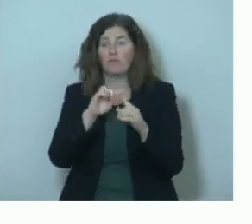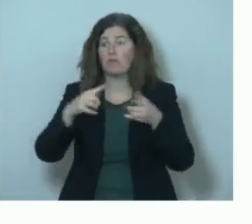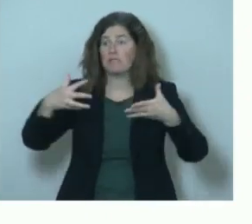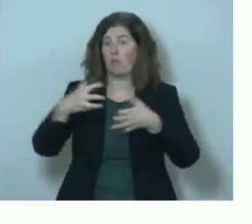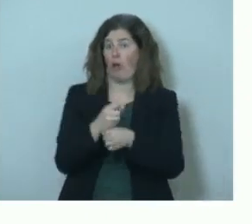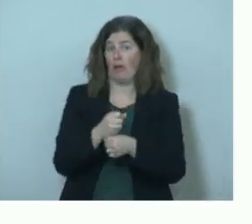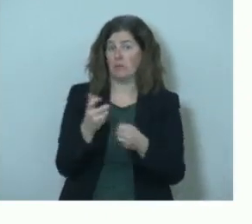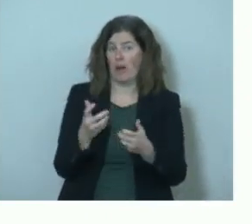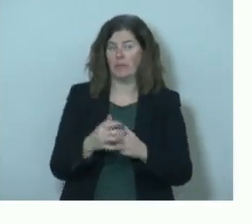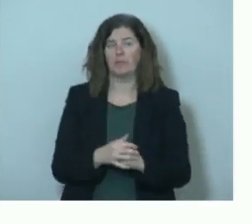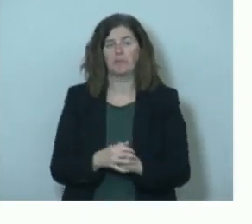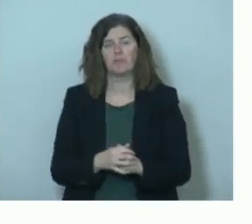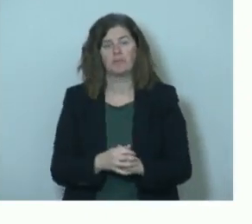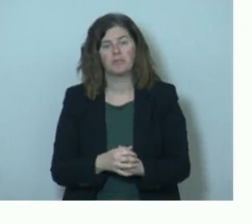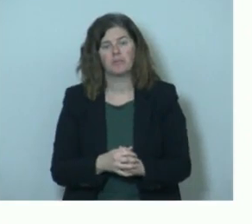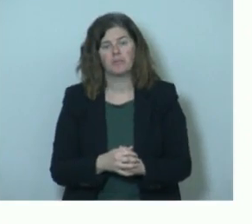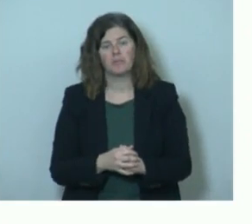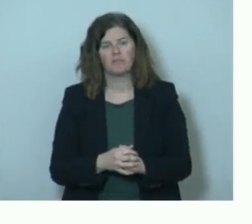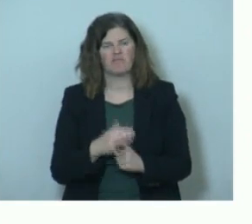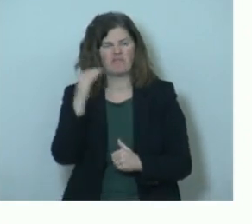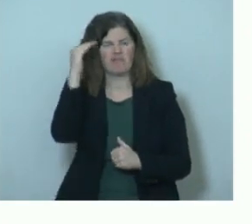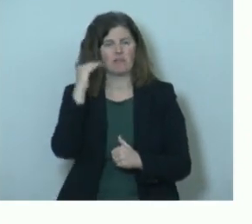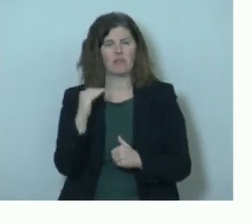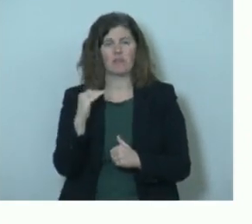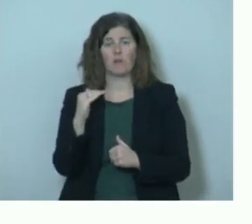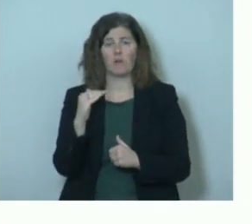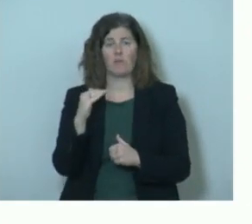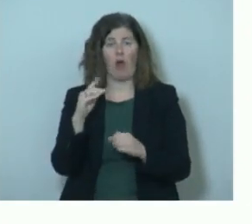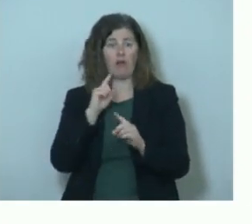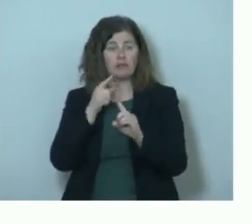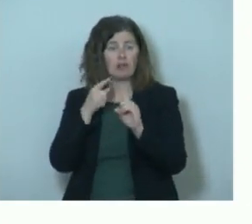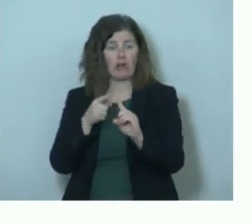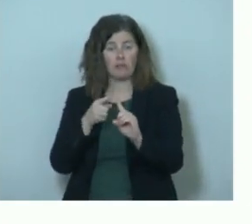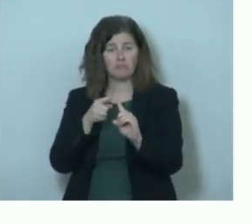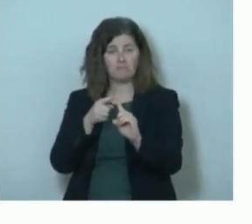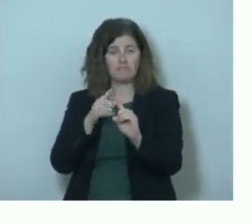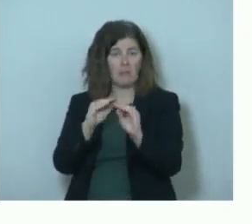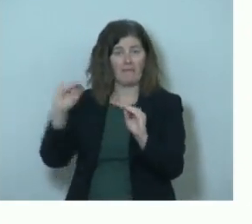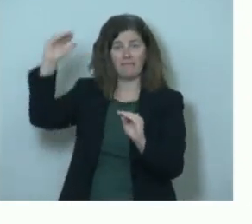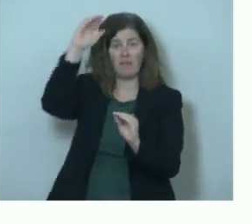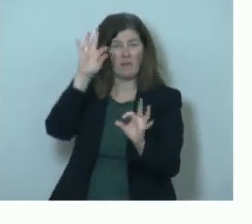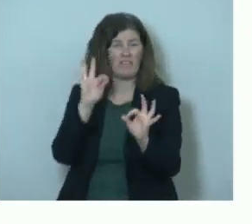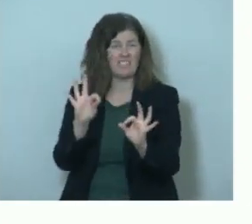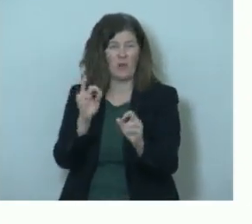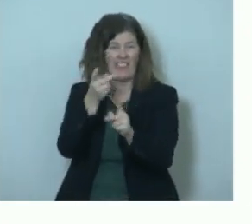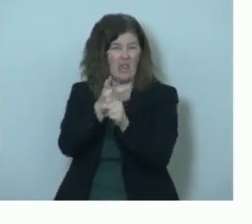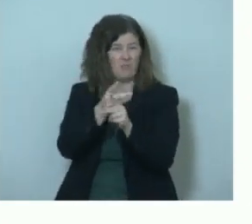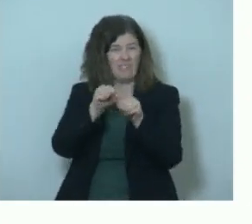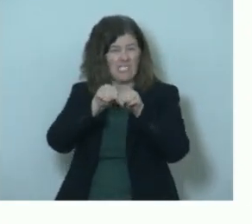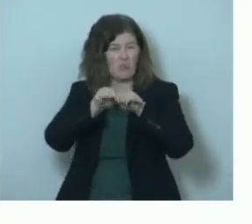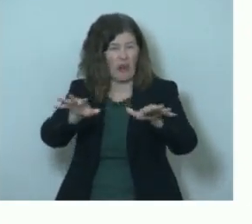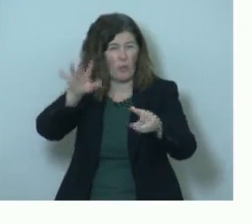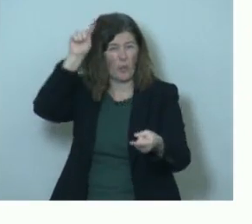WE HAVE ADEQUATE SUPPLY NOW. THAT IS NOT A CONSTRAINT.